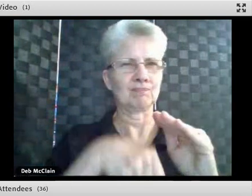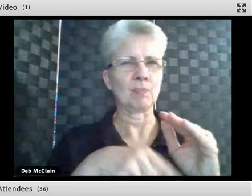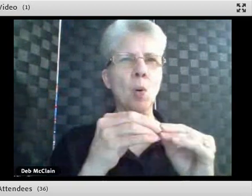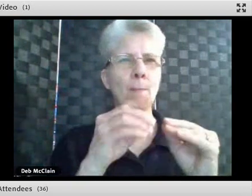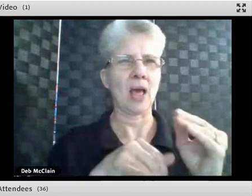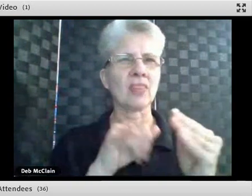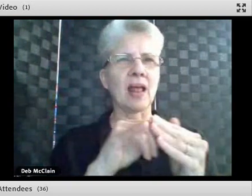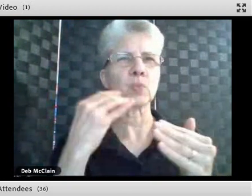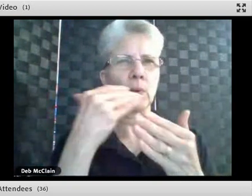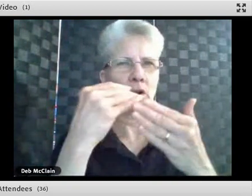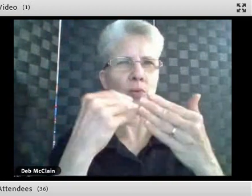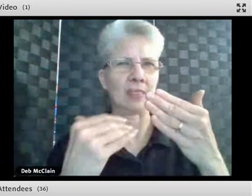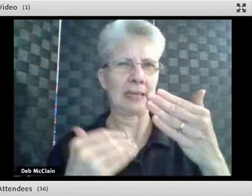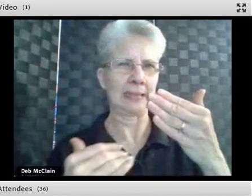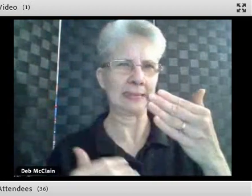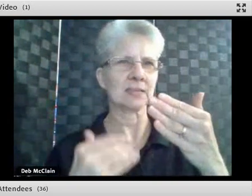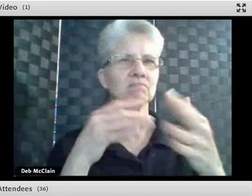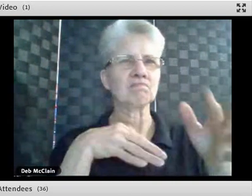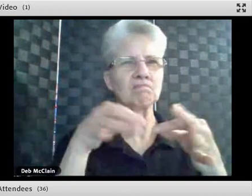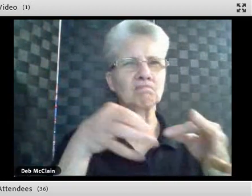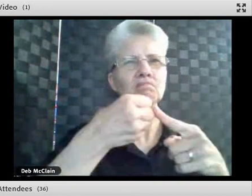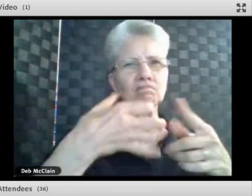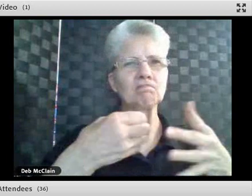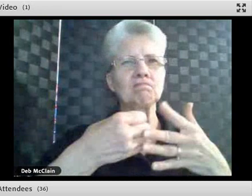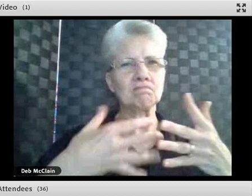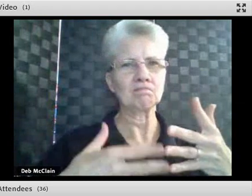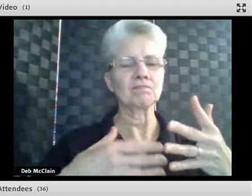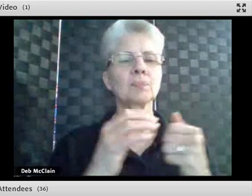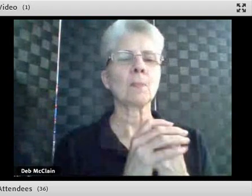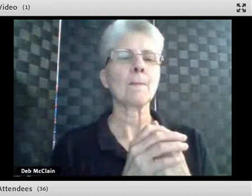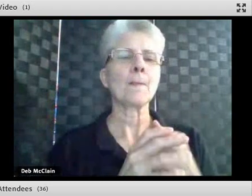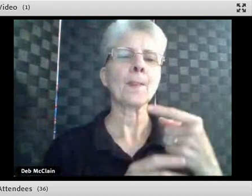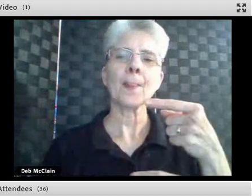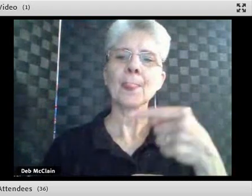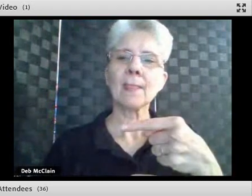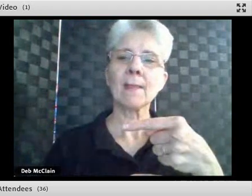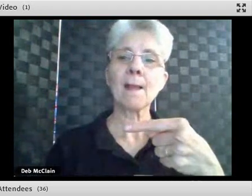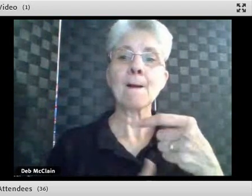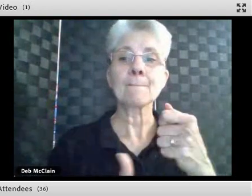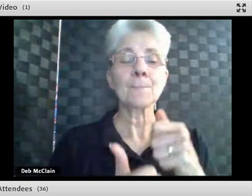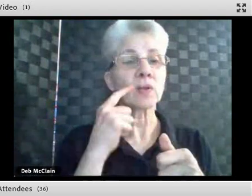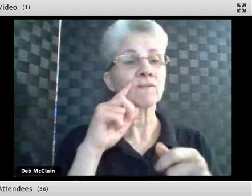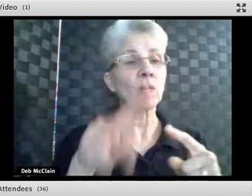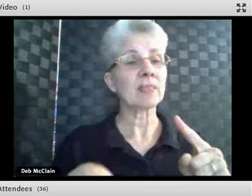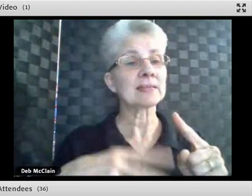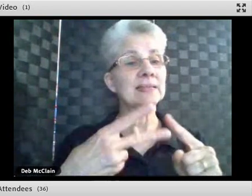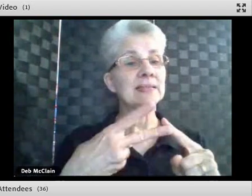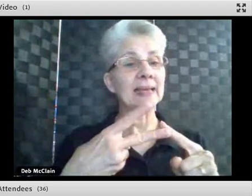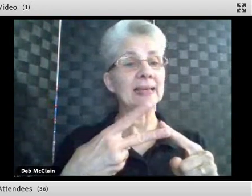as we move down the list on this slide. Mainly for the second bullet point, actually.